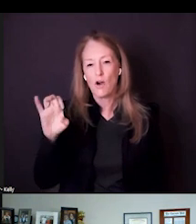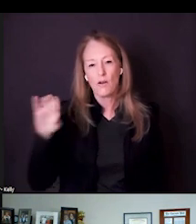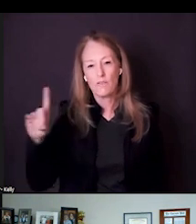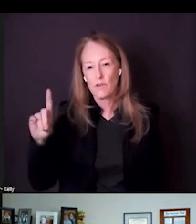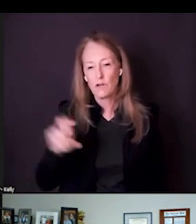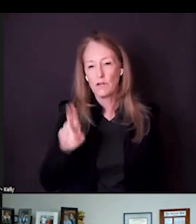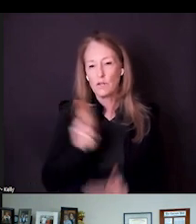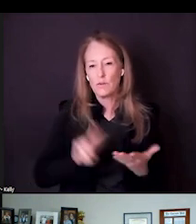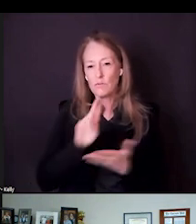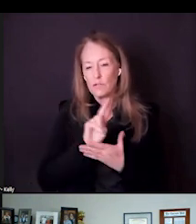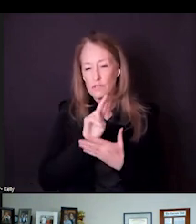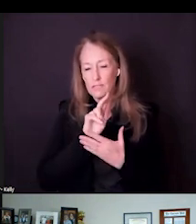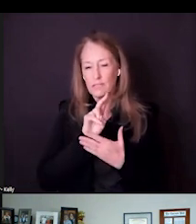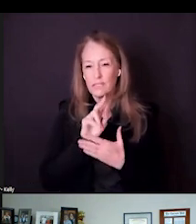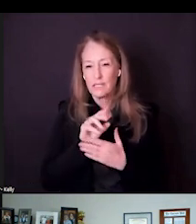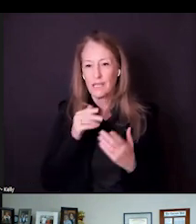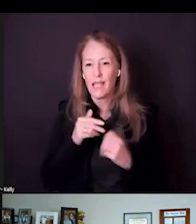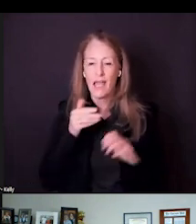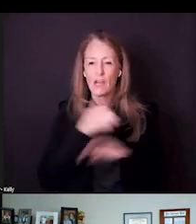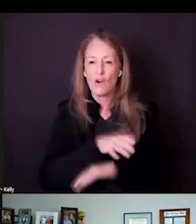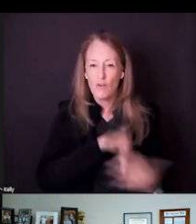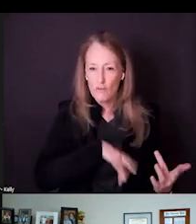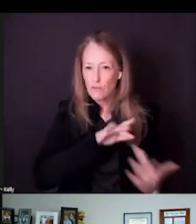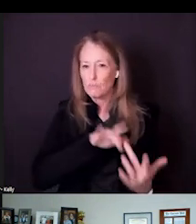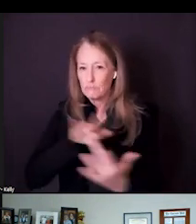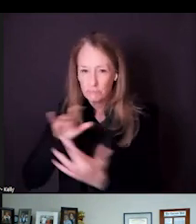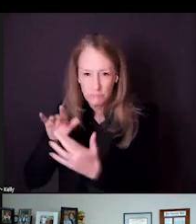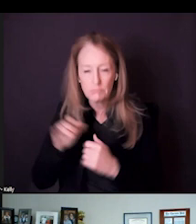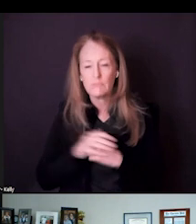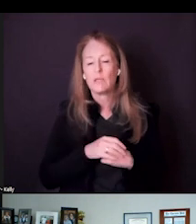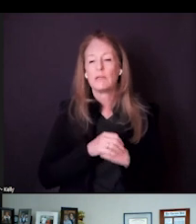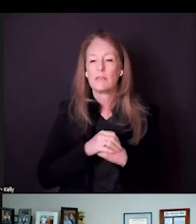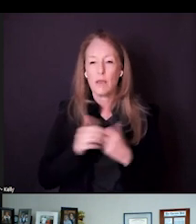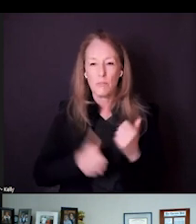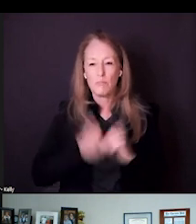20 OF THE INFLUENCEAL TIKTOKERS IN MENTAL HEALTH AND